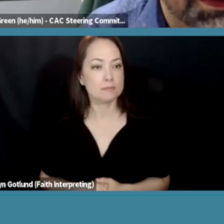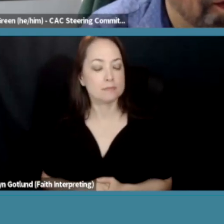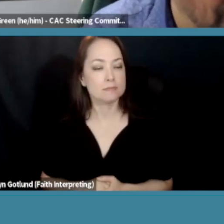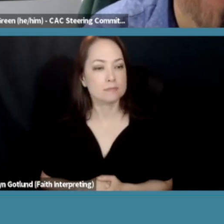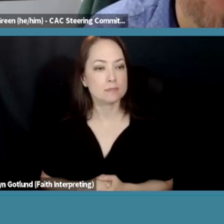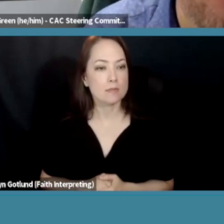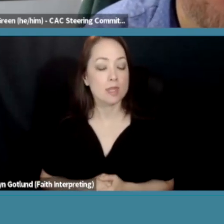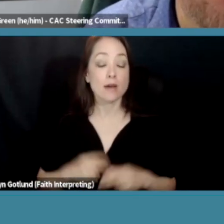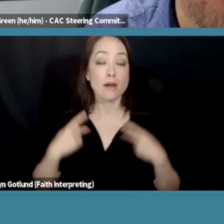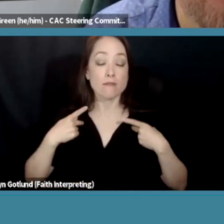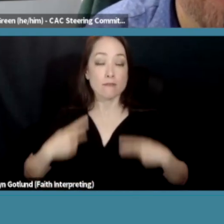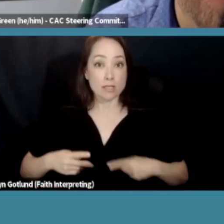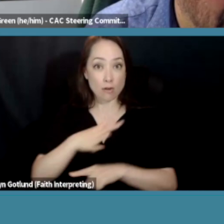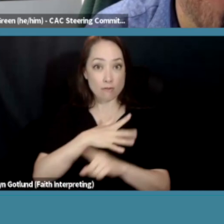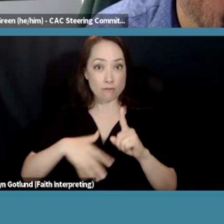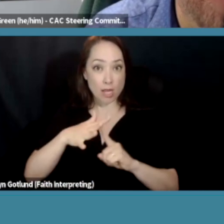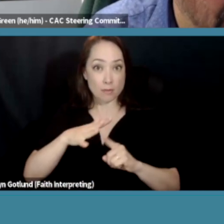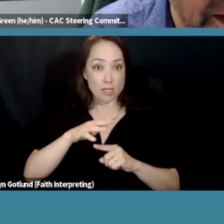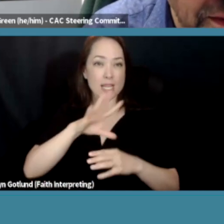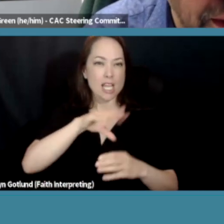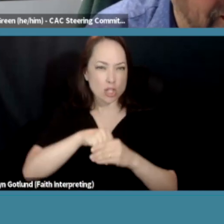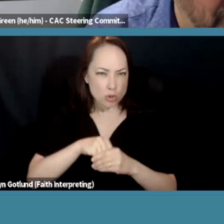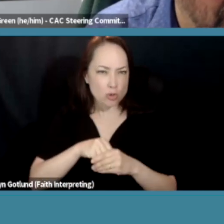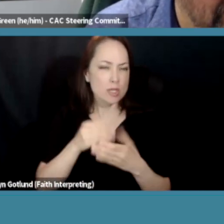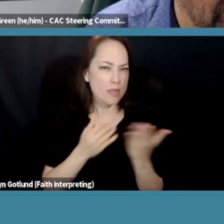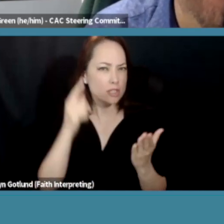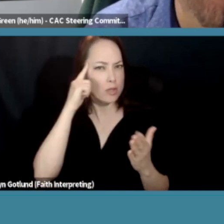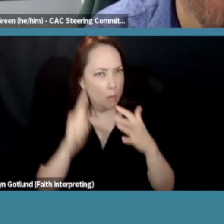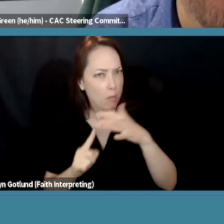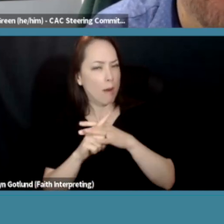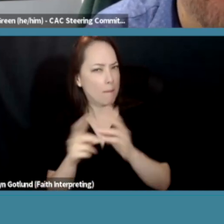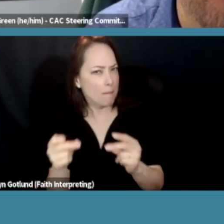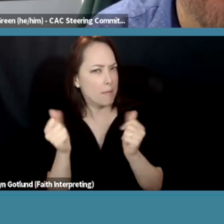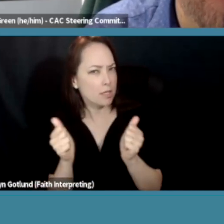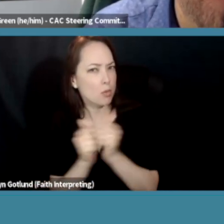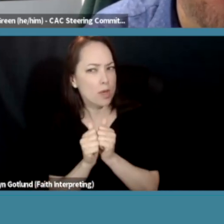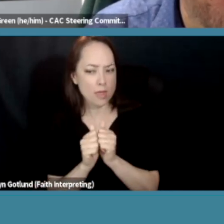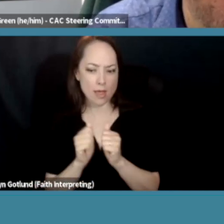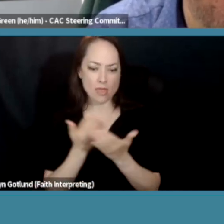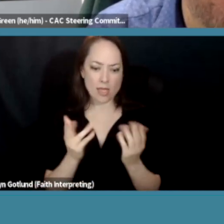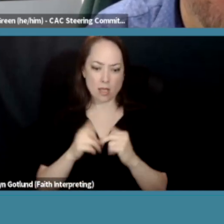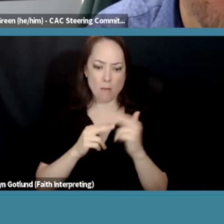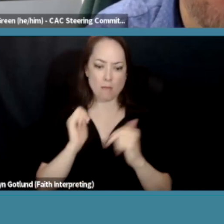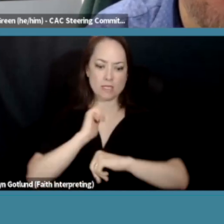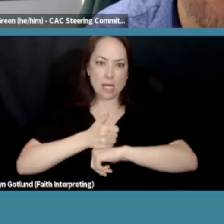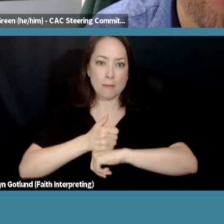Physical environment includes some of those things that probably come to mind right away in our infrastructure, but also includes our entrances,